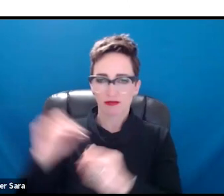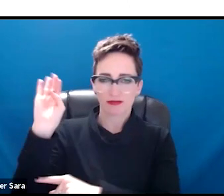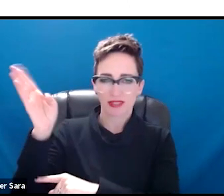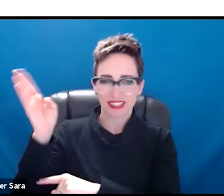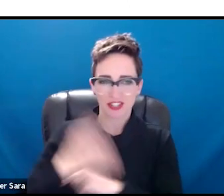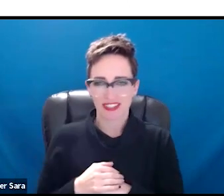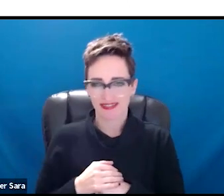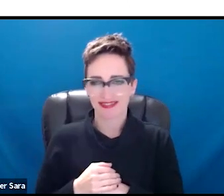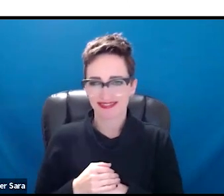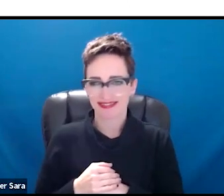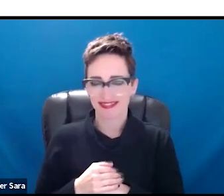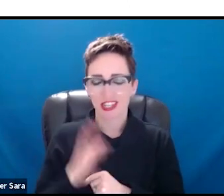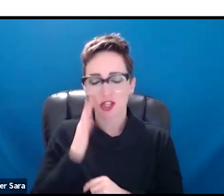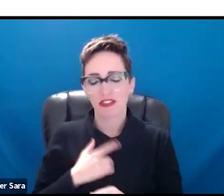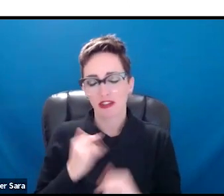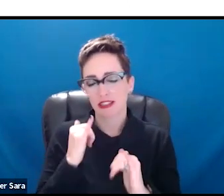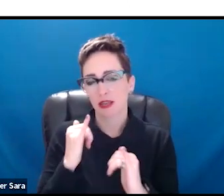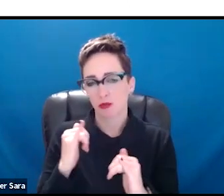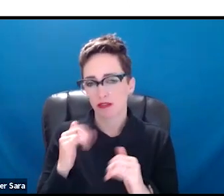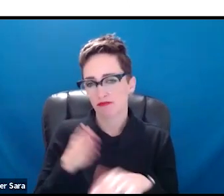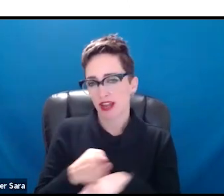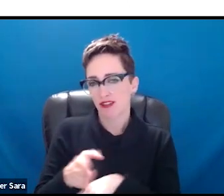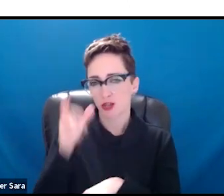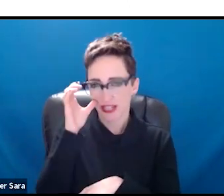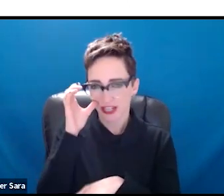same way by the time Annette has shared her story with us.